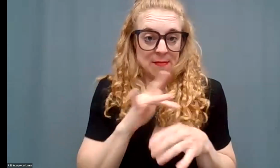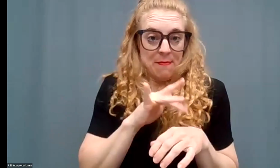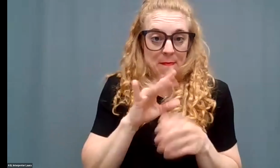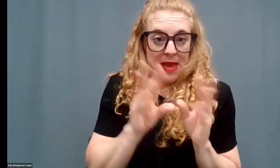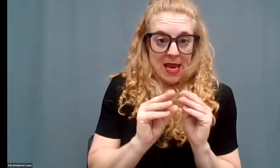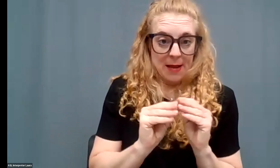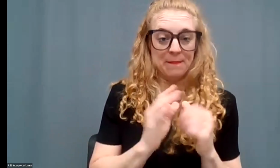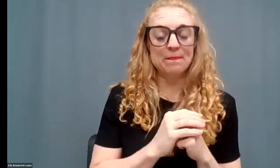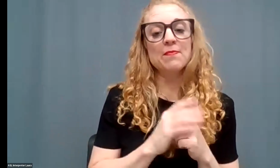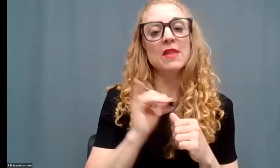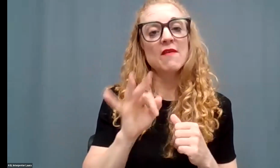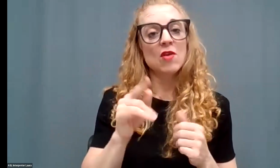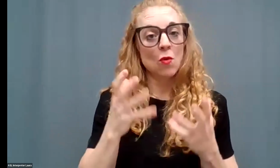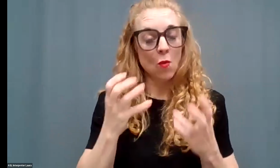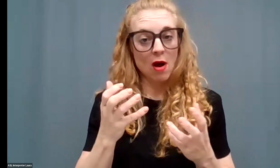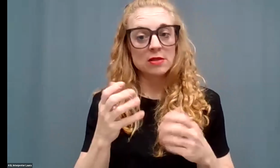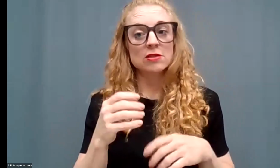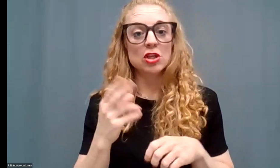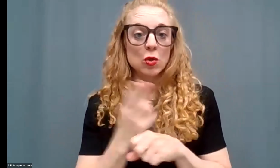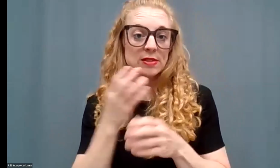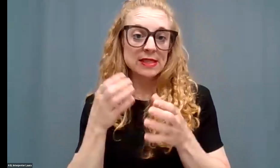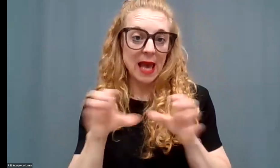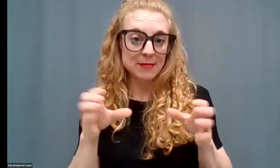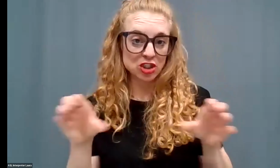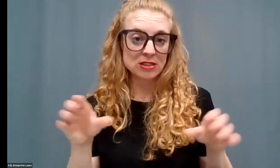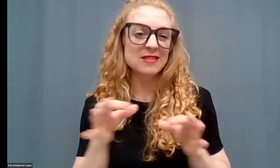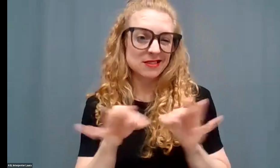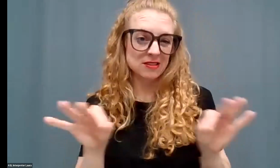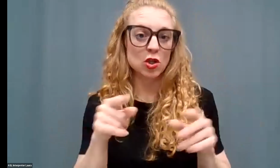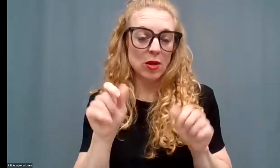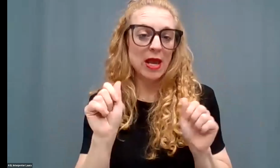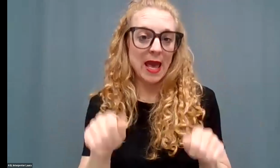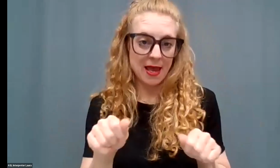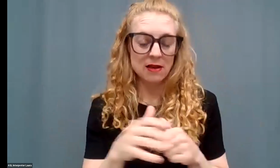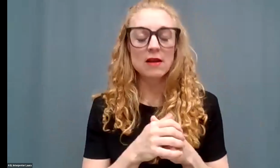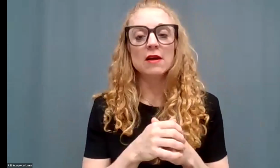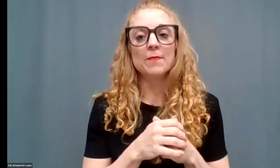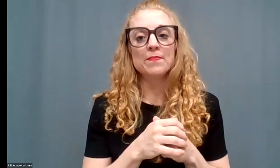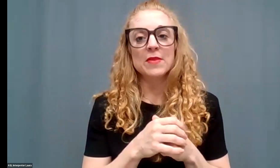if you would like to access captions today you can do so by going to the meeting controls found